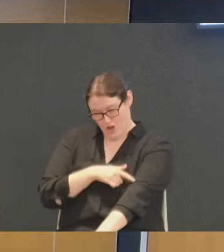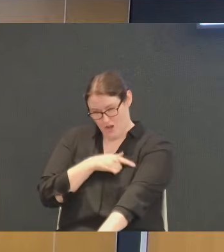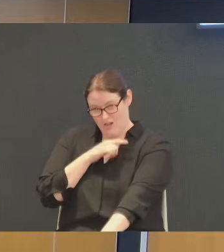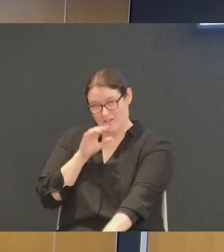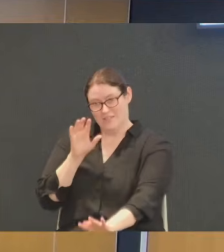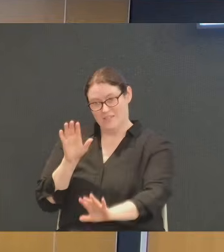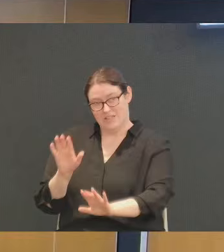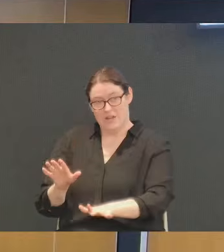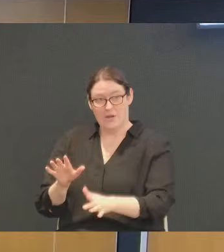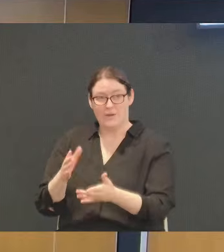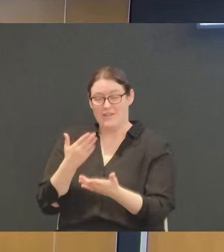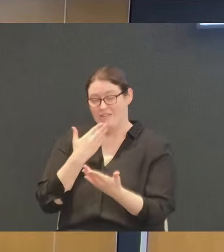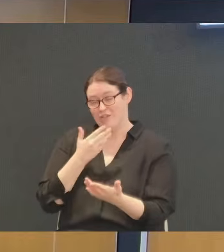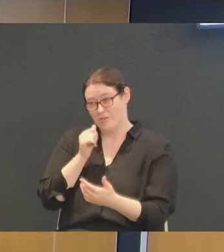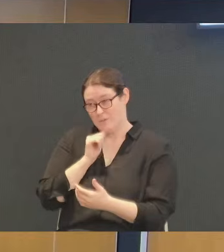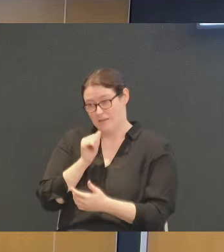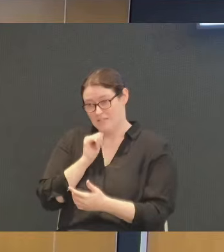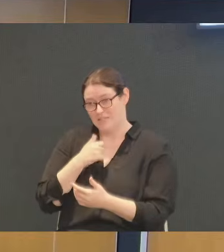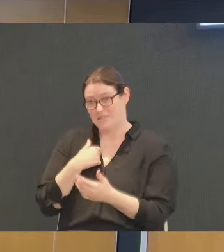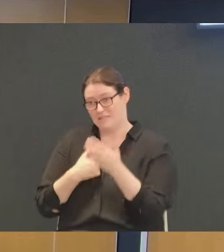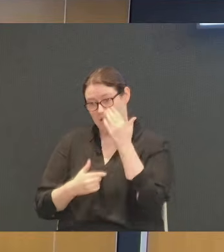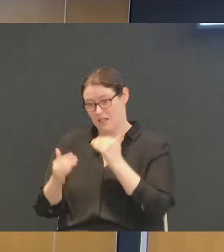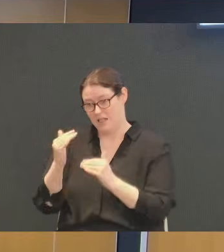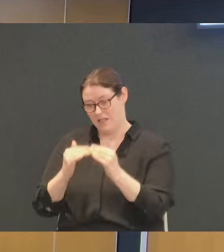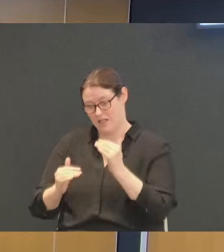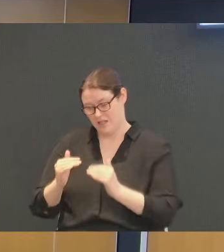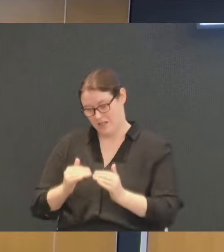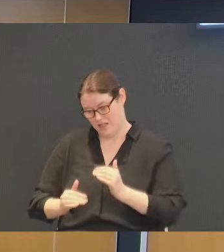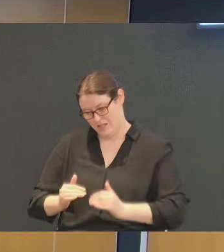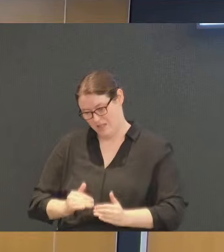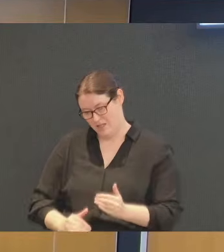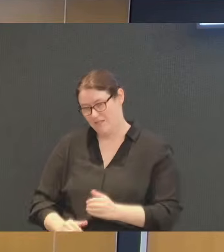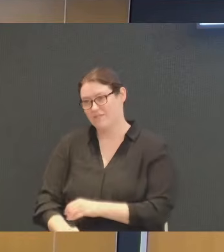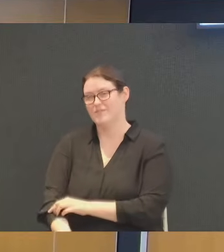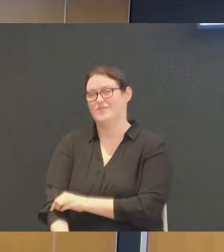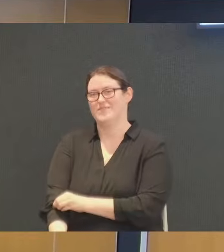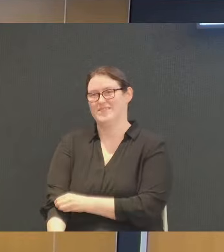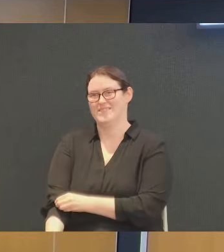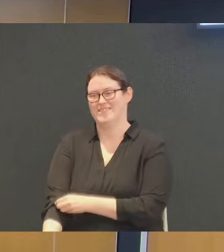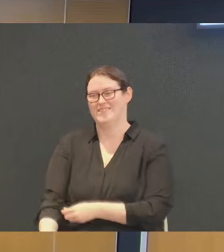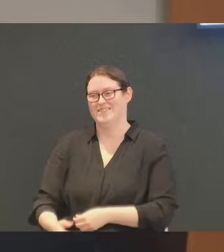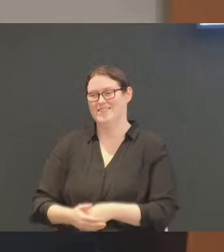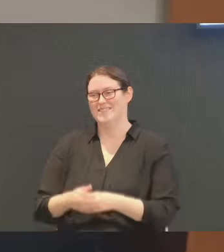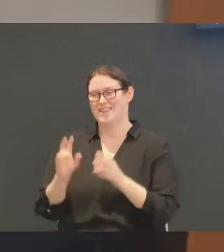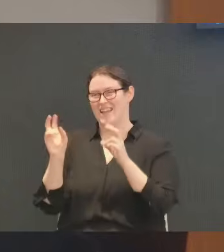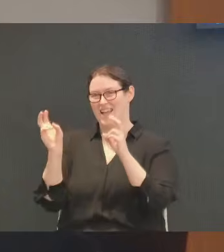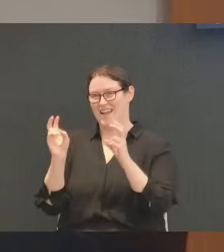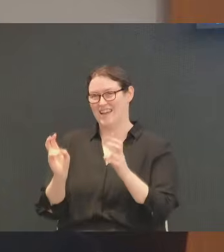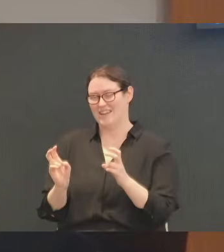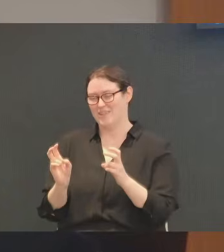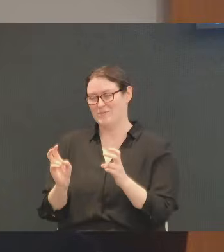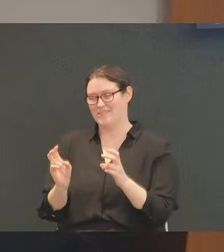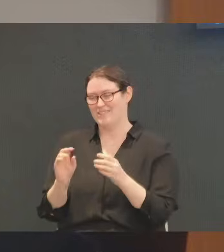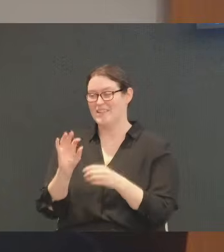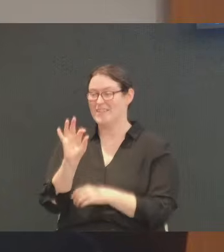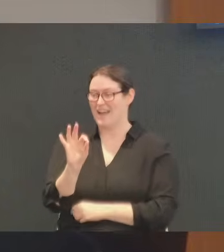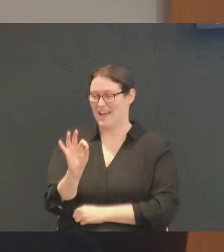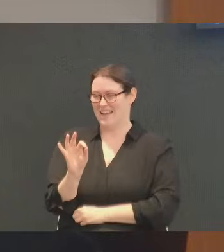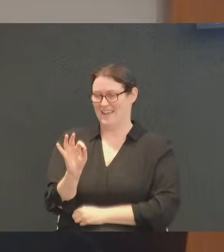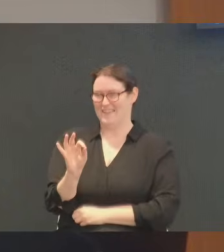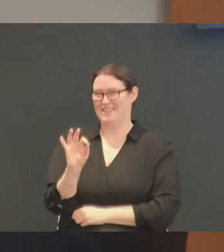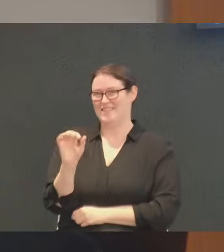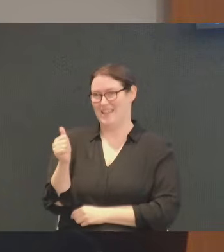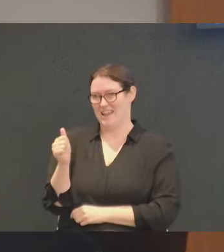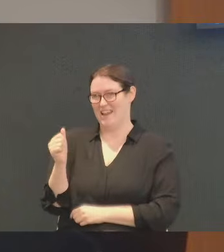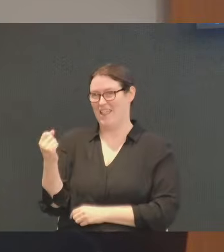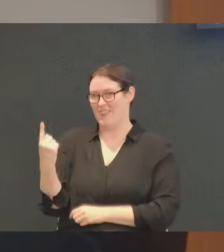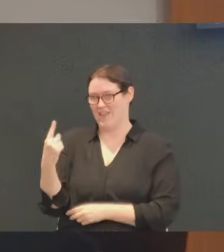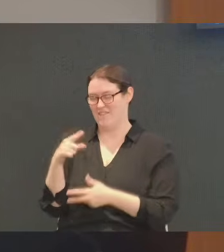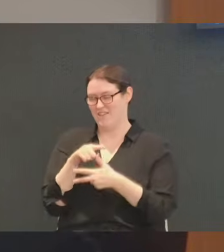I'll ask for your patience as I walk through as I walk through this. items 9, 10, and 11 are the